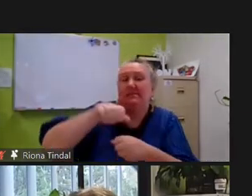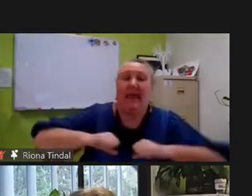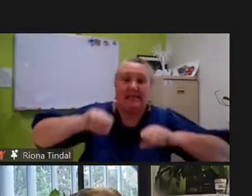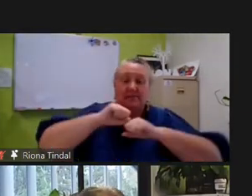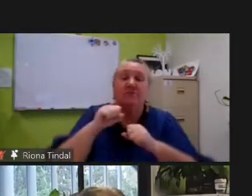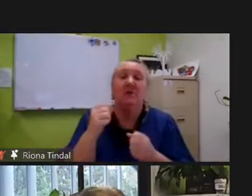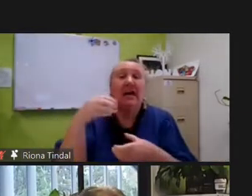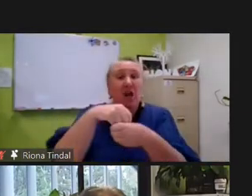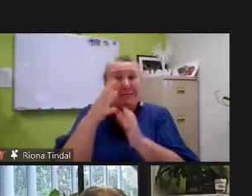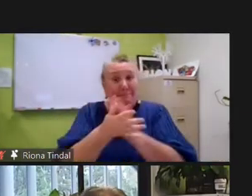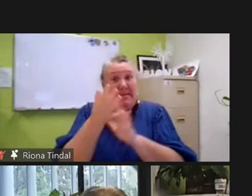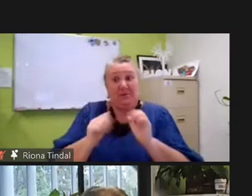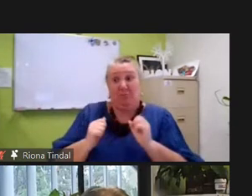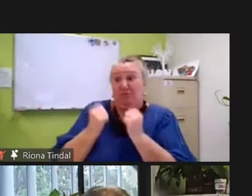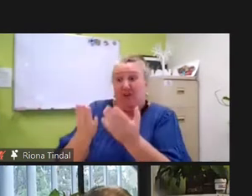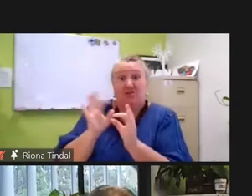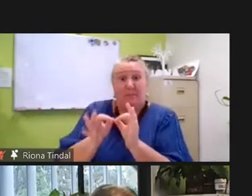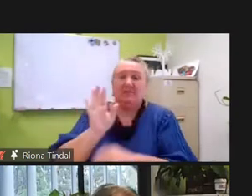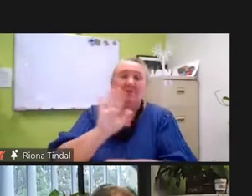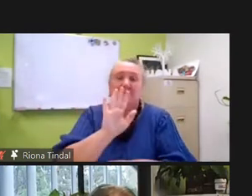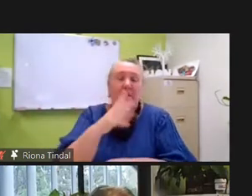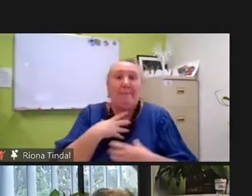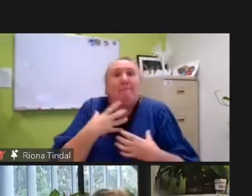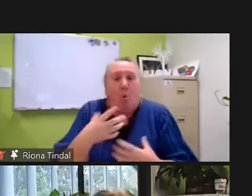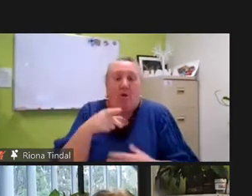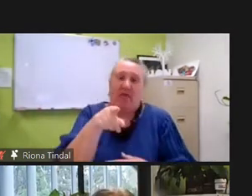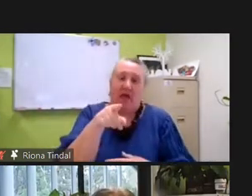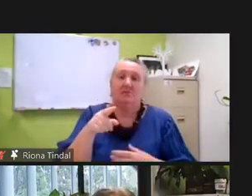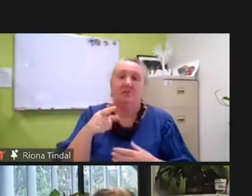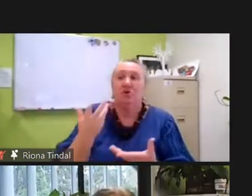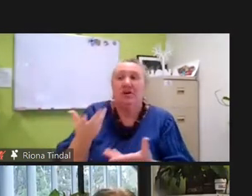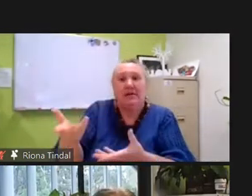accessibility and inclusion within that space. So that means not just providing interpreters,